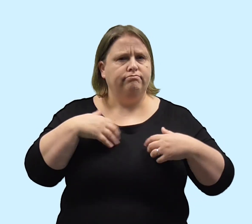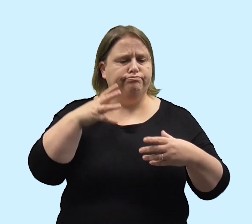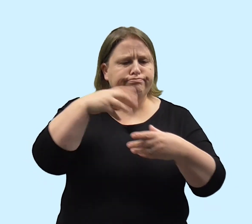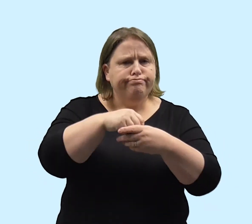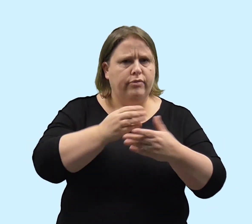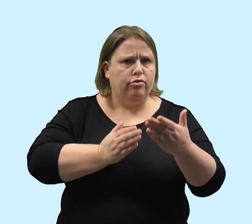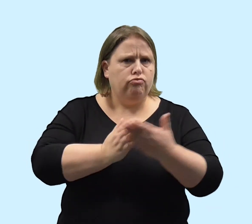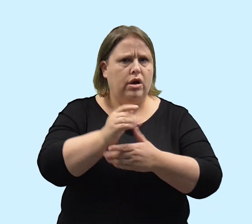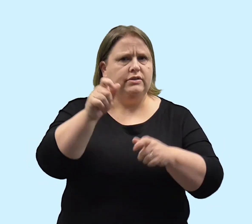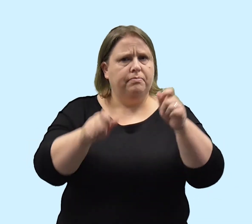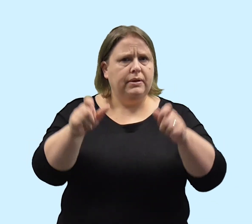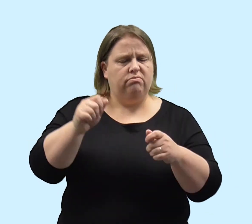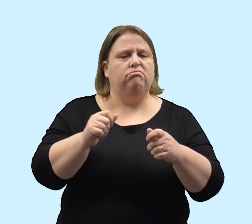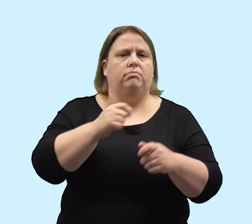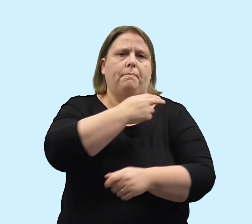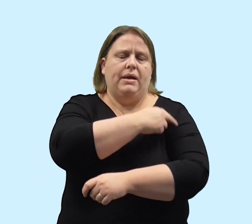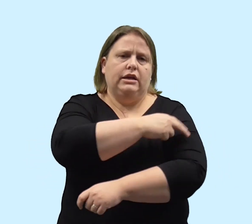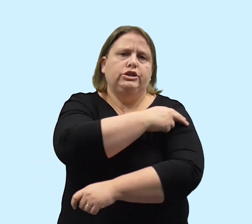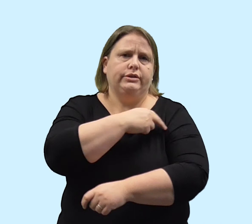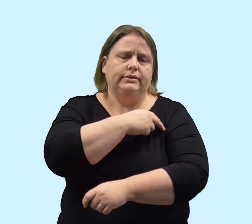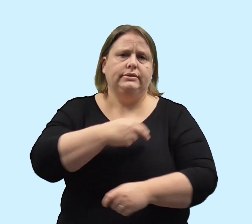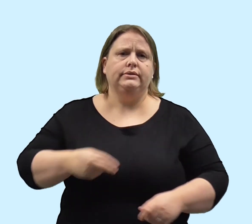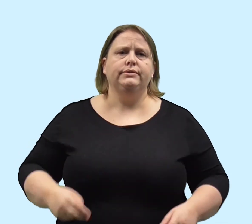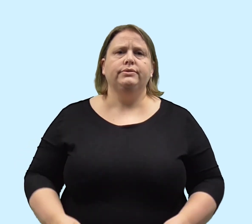in the rights of patients.